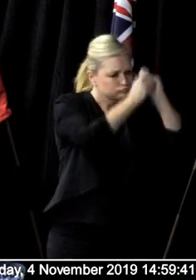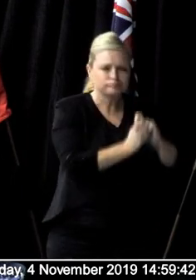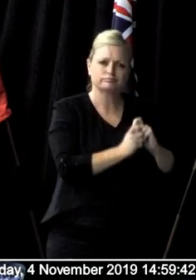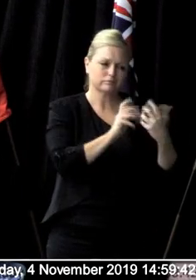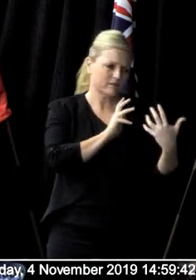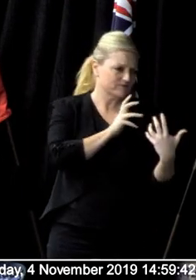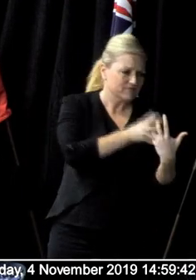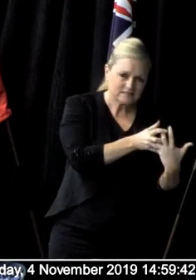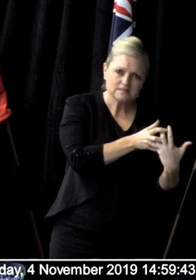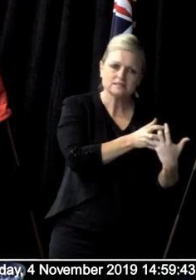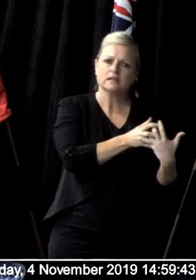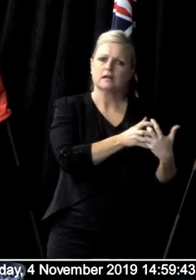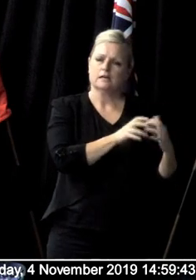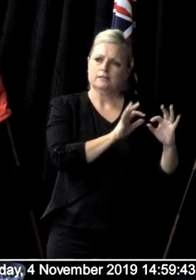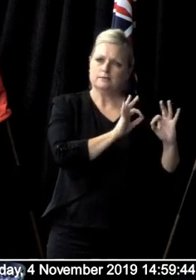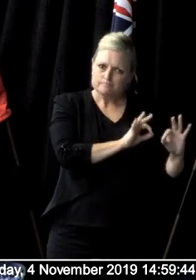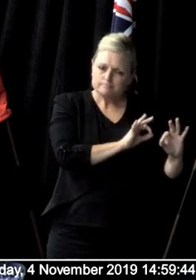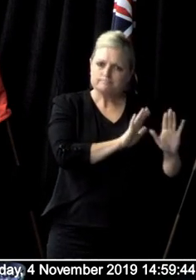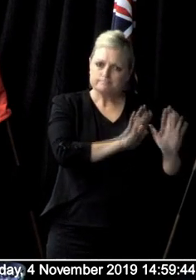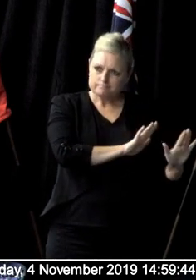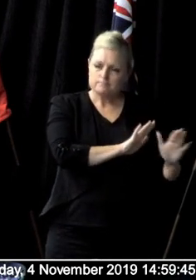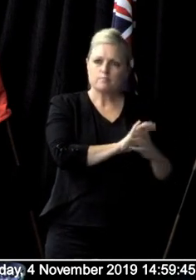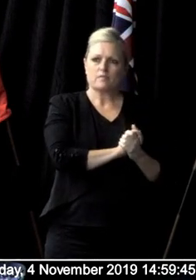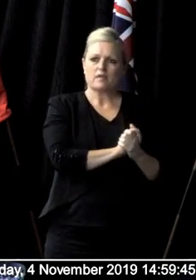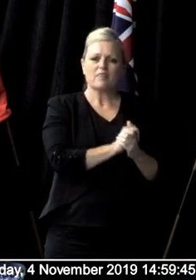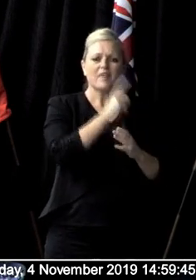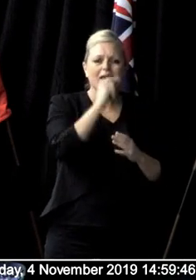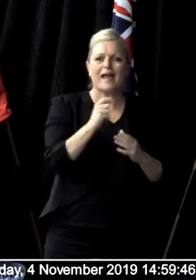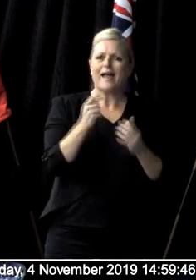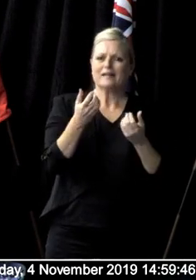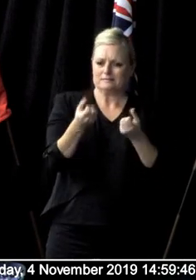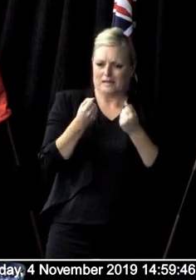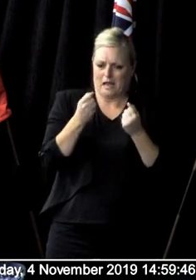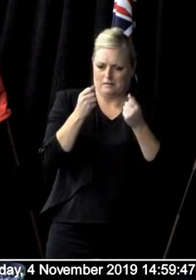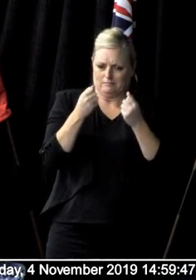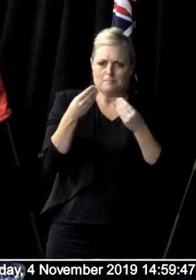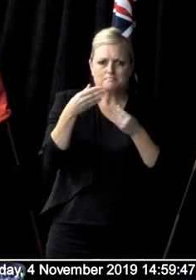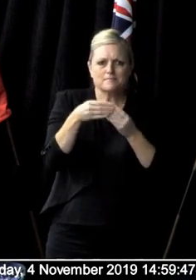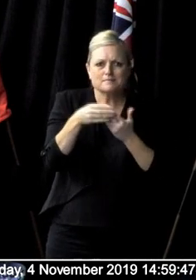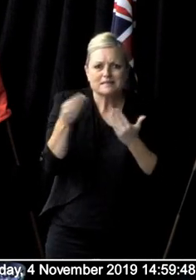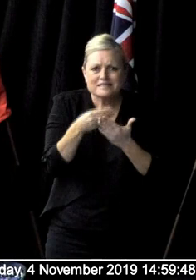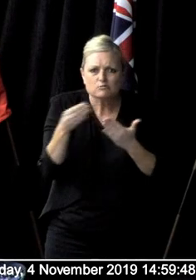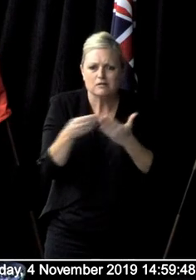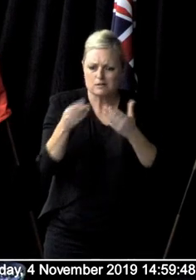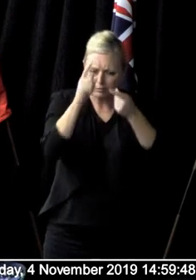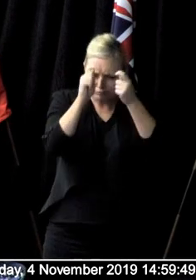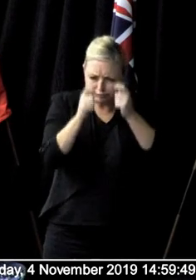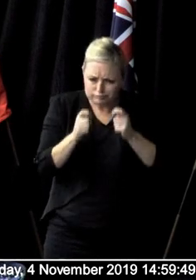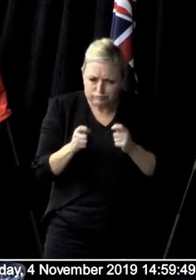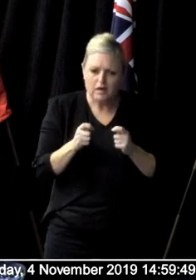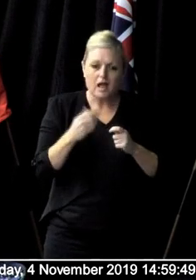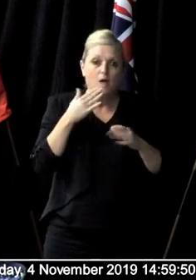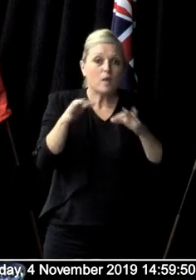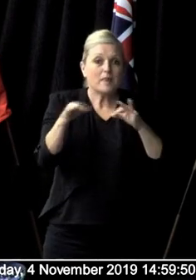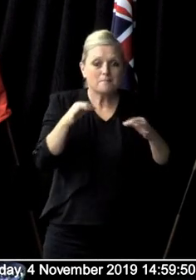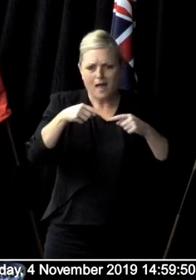differentiation, you know, kind of planning for the whole class is really going very